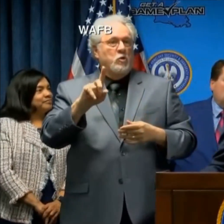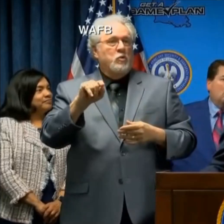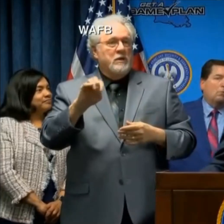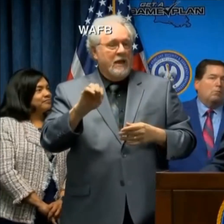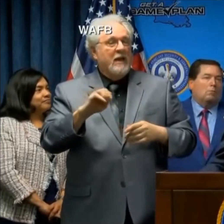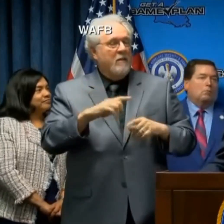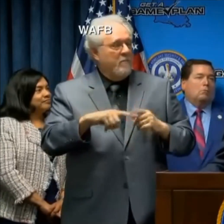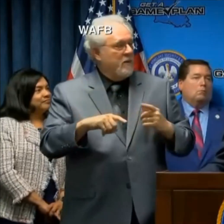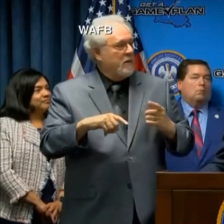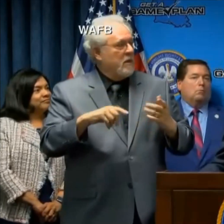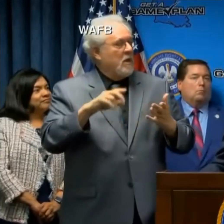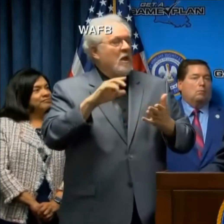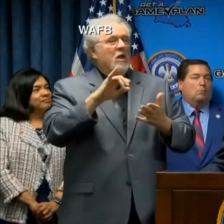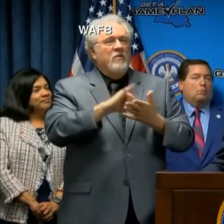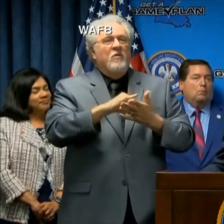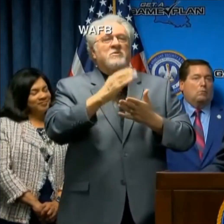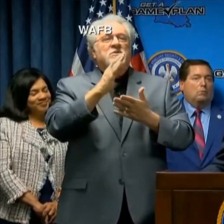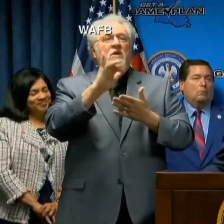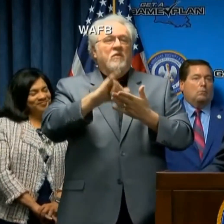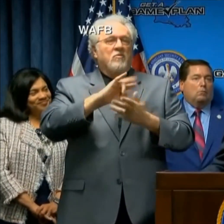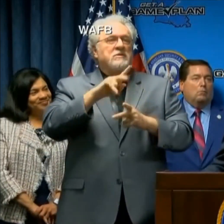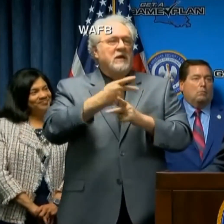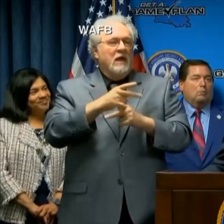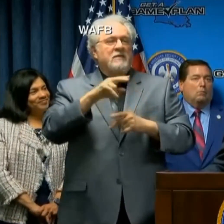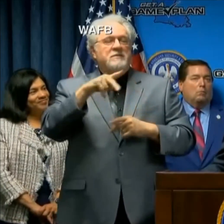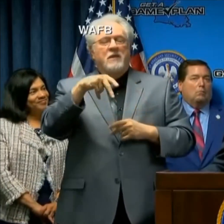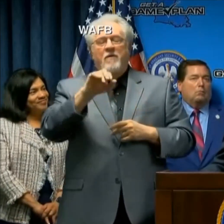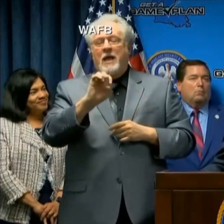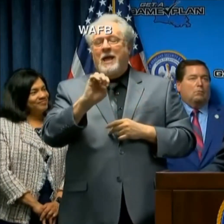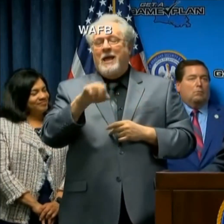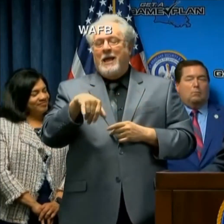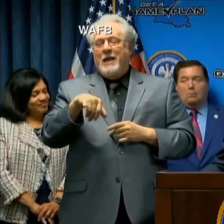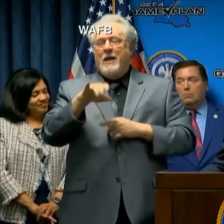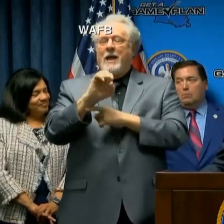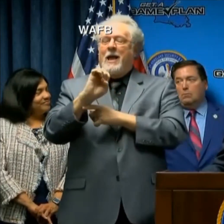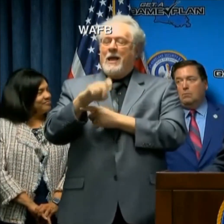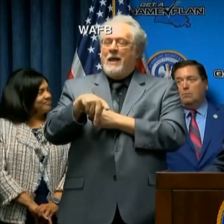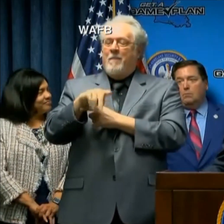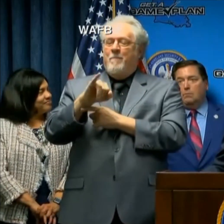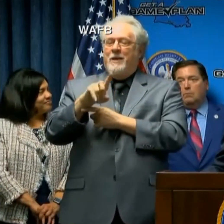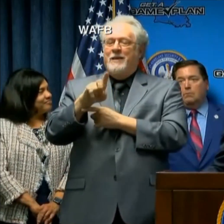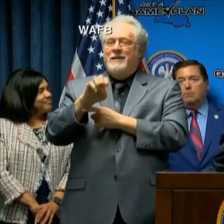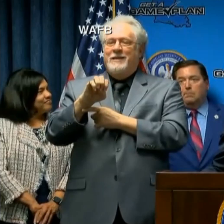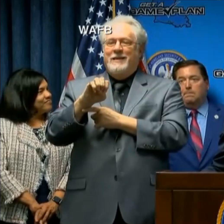are those epidemiological investigations and contact tracing which I think the